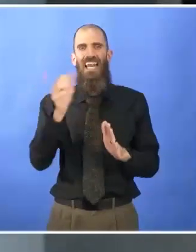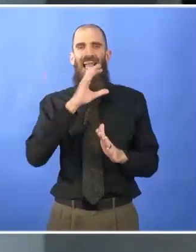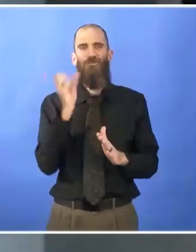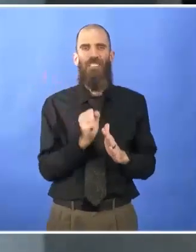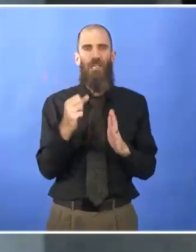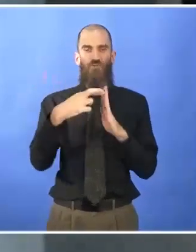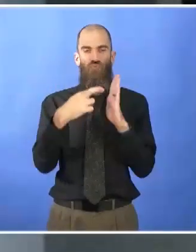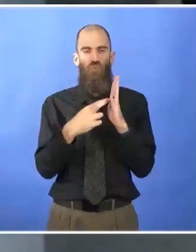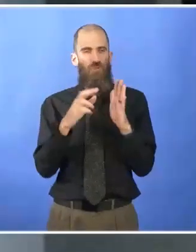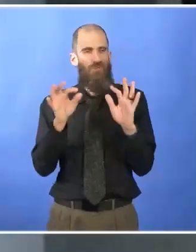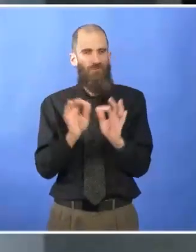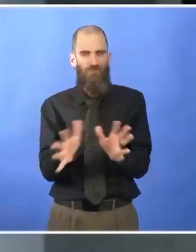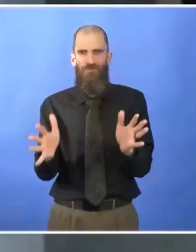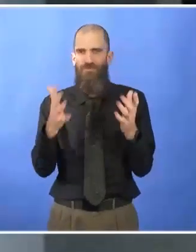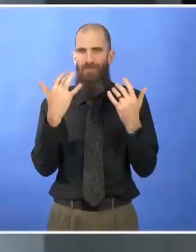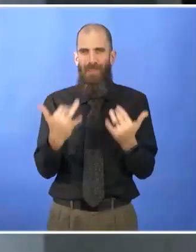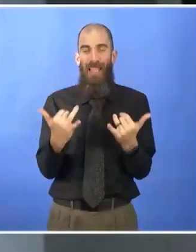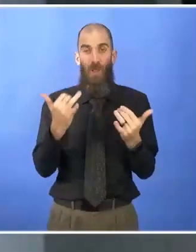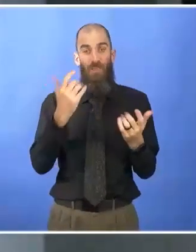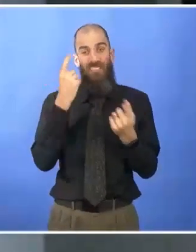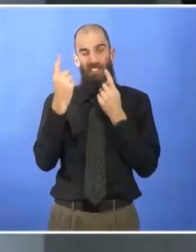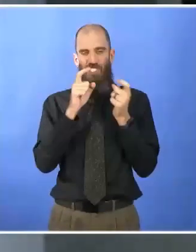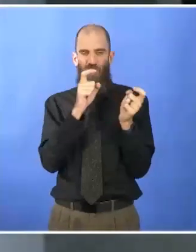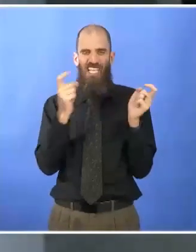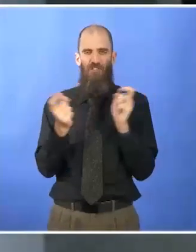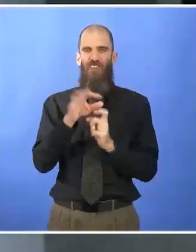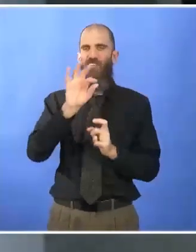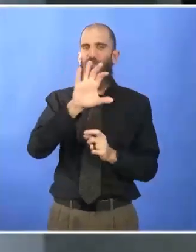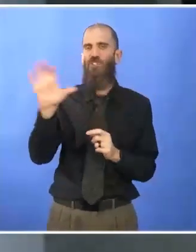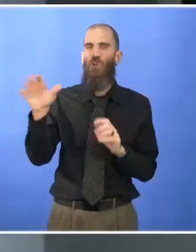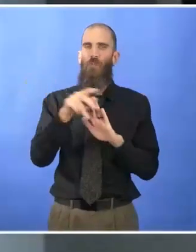COMMISSION ADOPTED POLICY, SUCH AS THE DECADES-OLD ELIMINATION